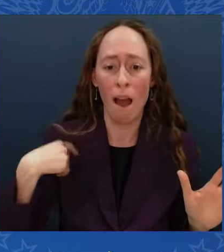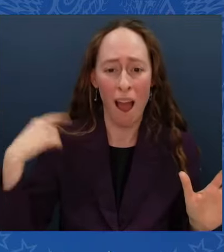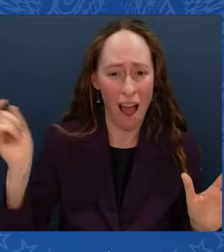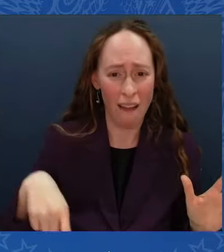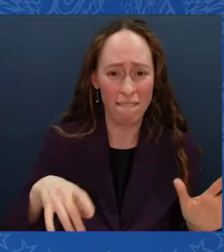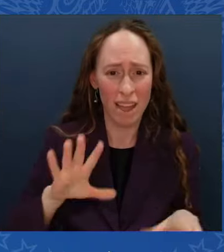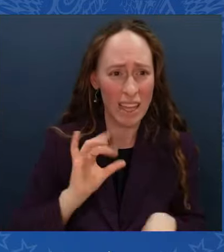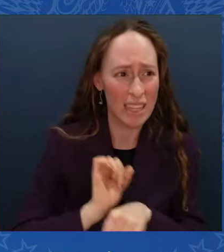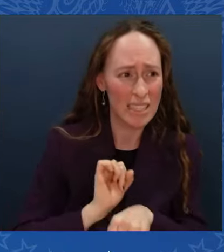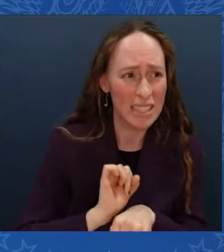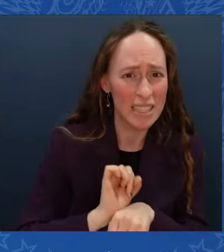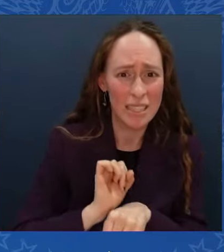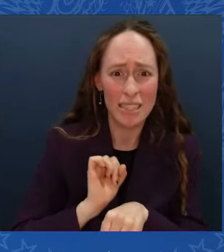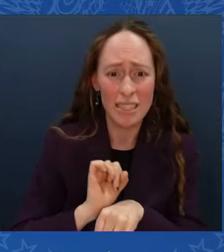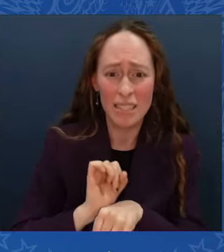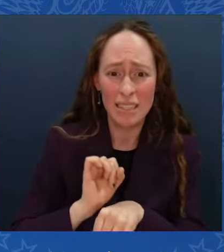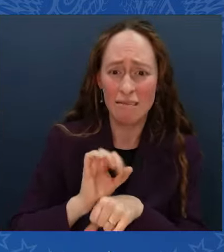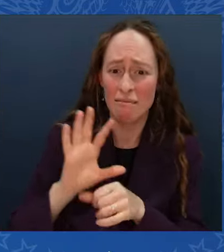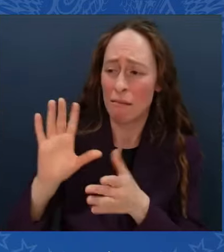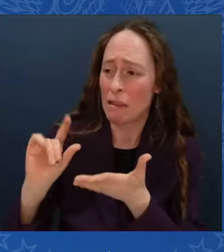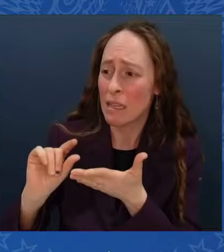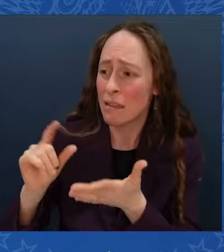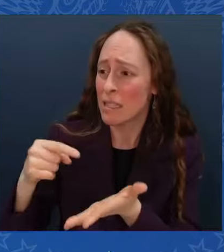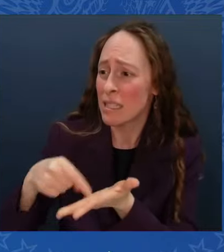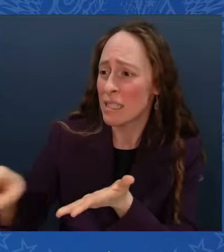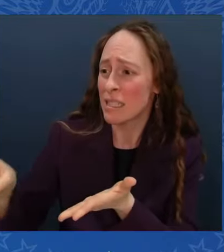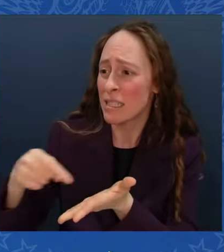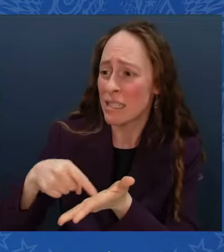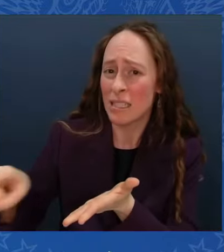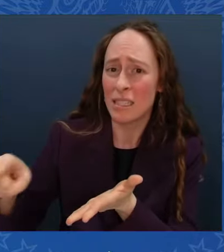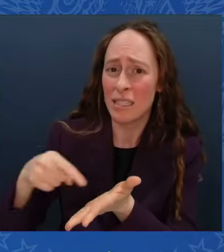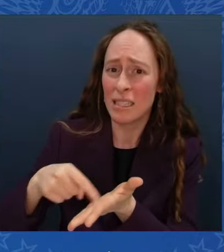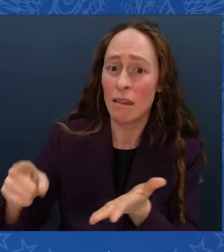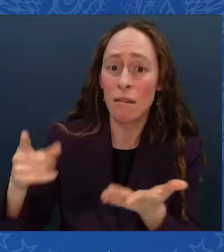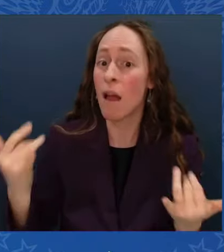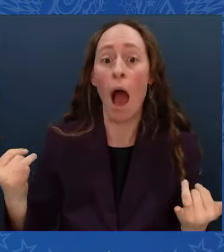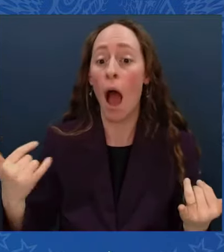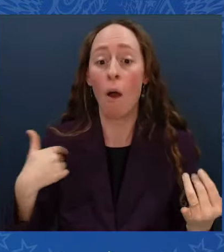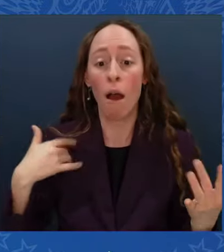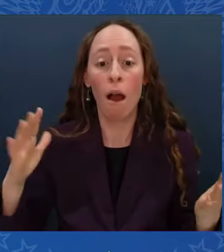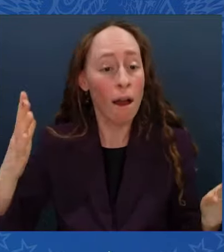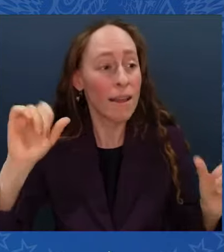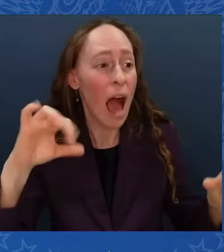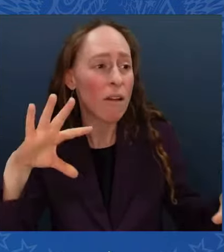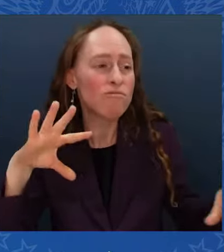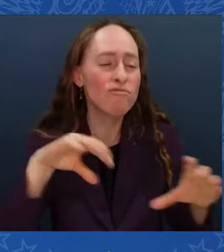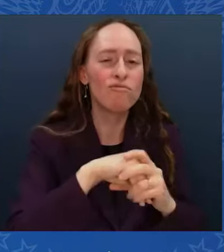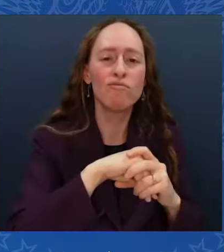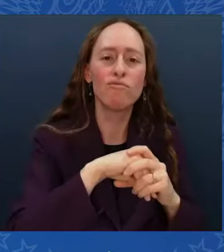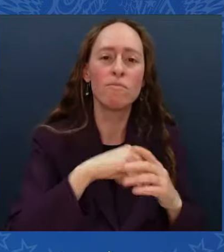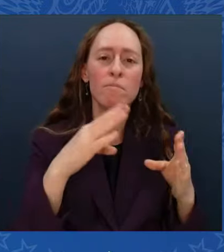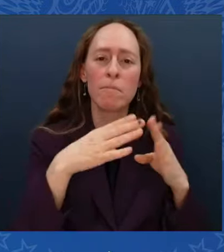I'm able to continue my passion for public service and keep serving as an adjunct faculty with the community college district